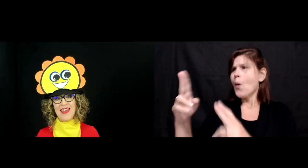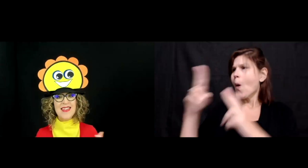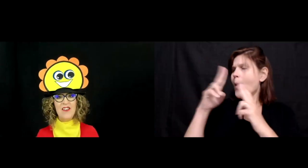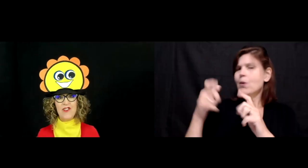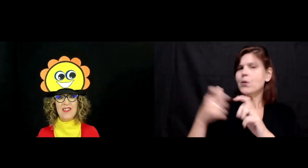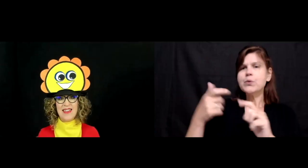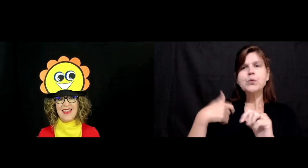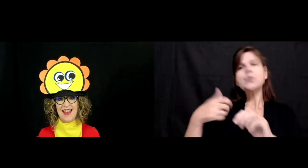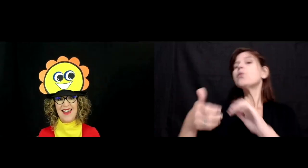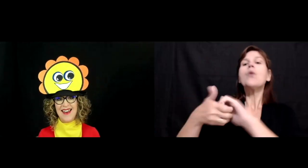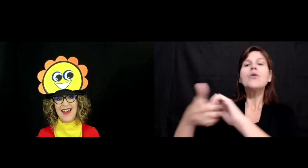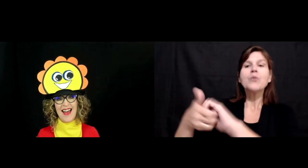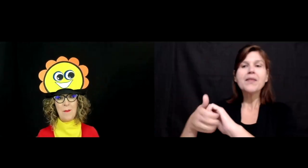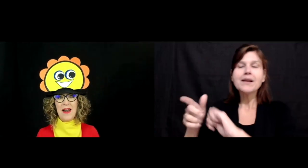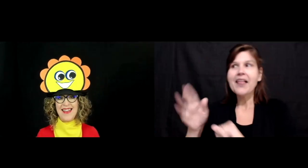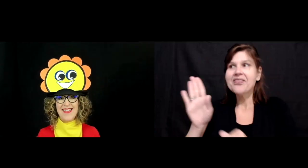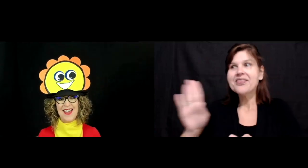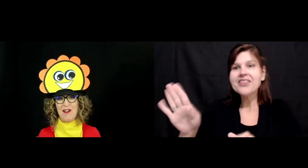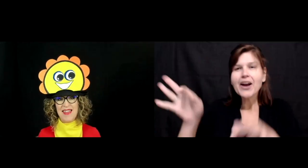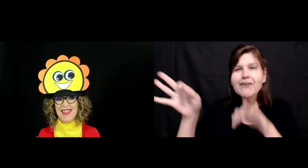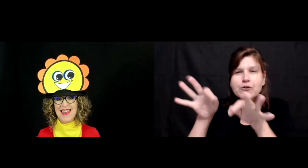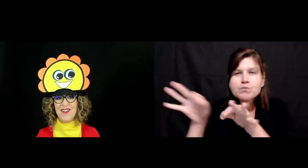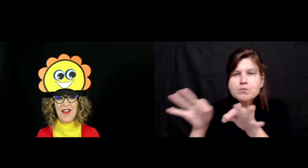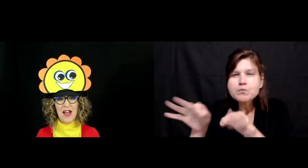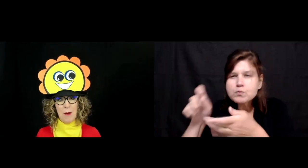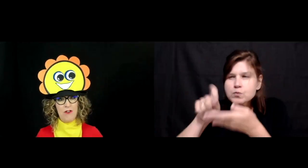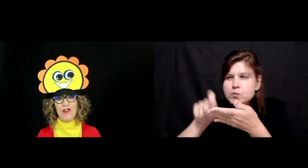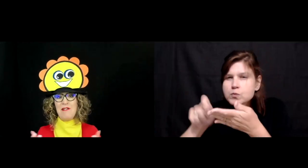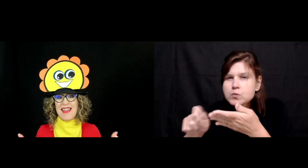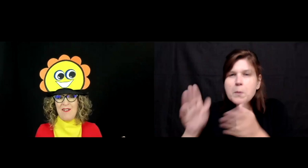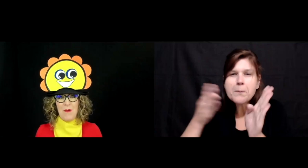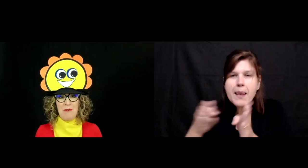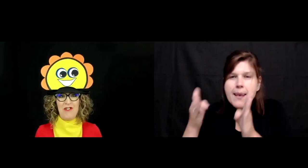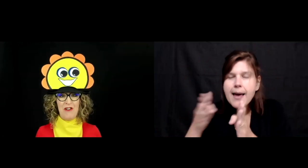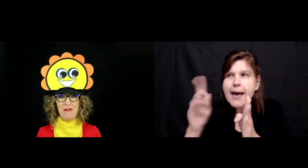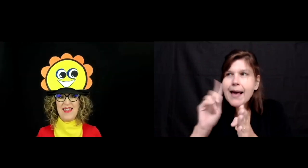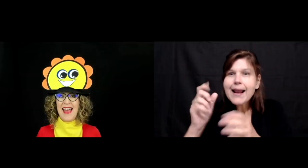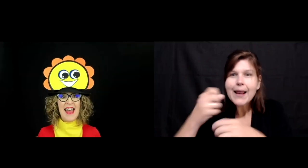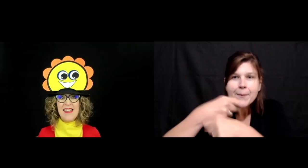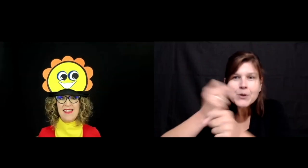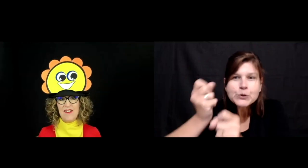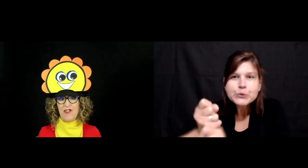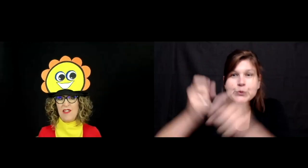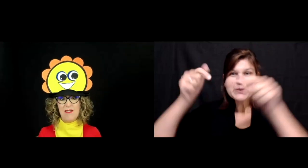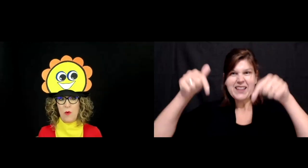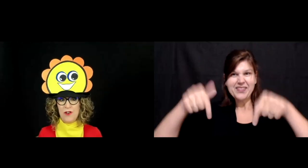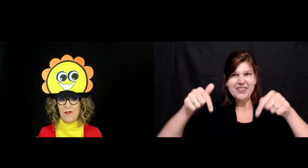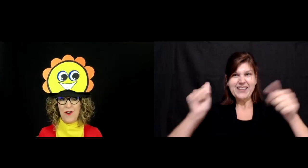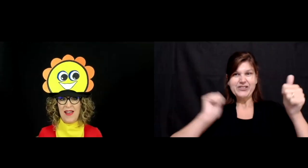and the attention to detail and the planning that goes into producing what we produce is just wonderful.